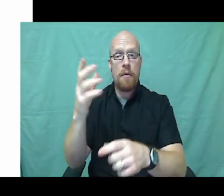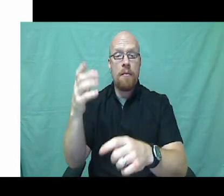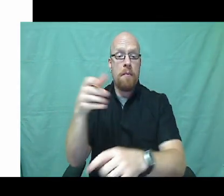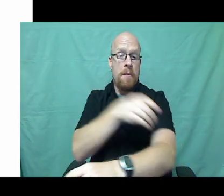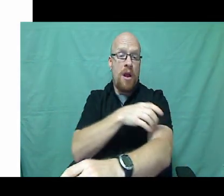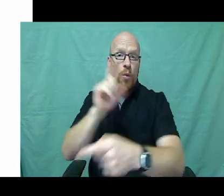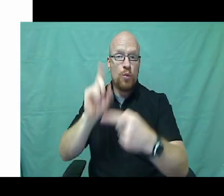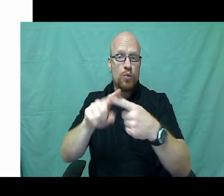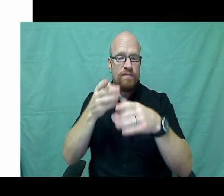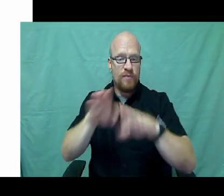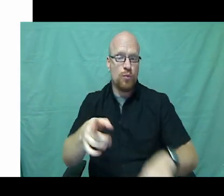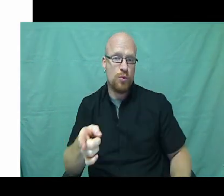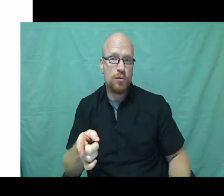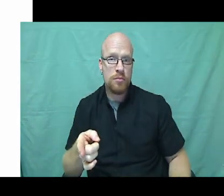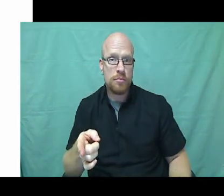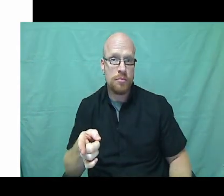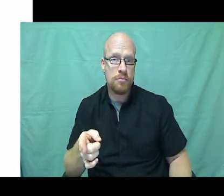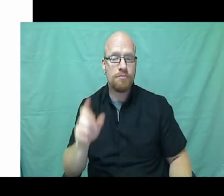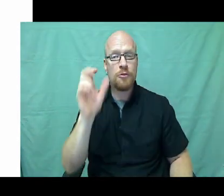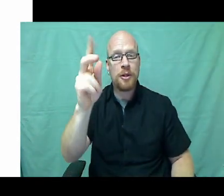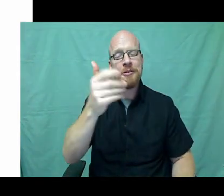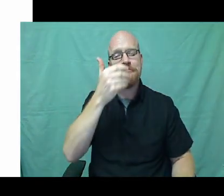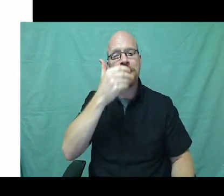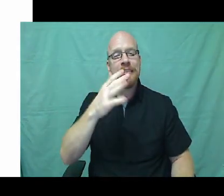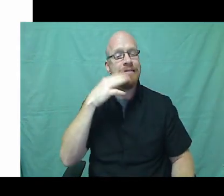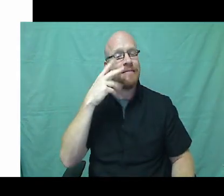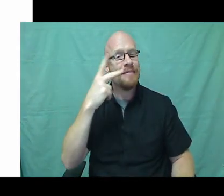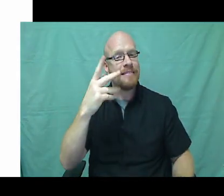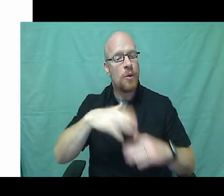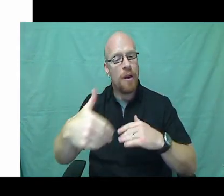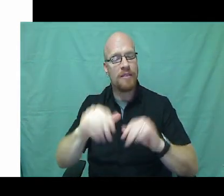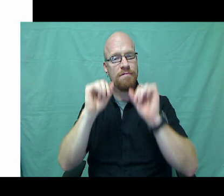the power of a quotient, and the power of a power. Thank you, and see you next blog.